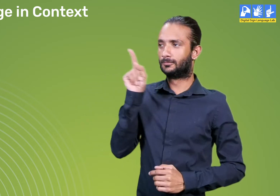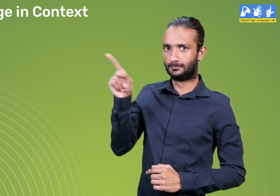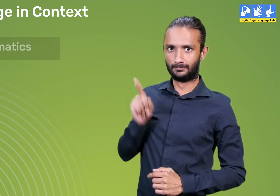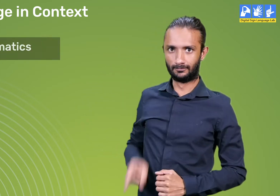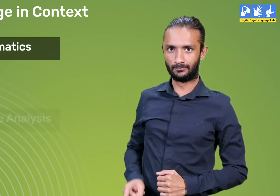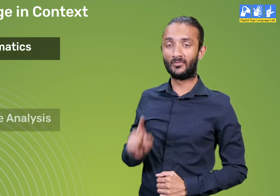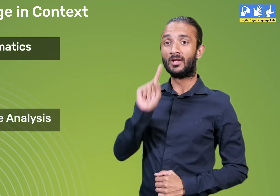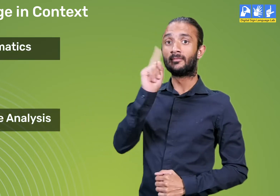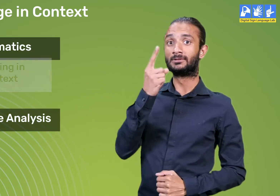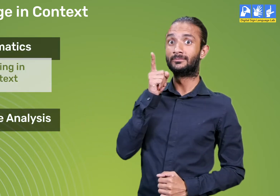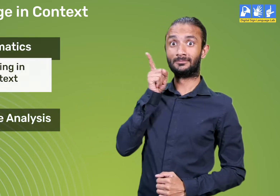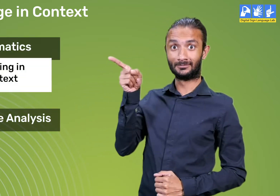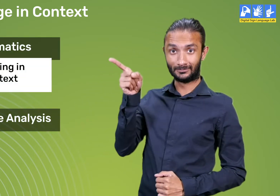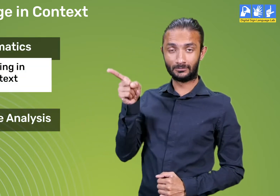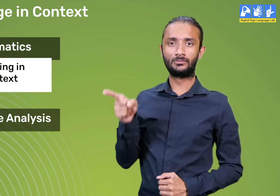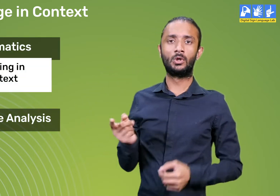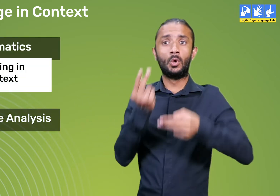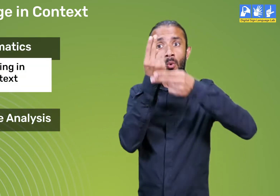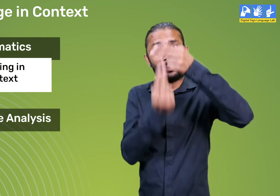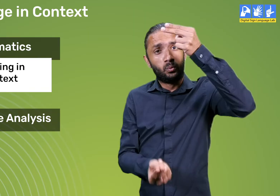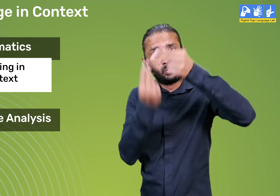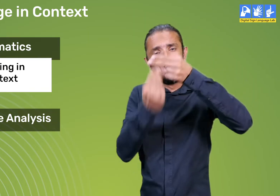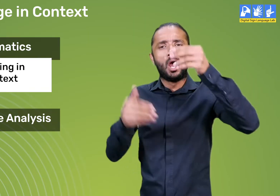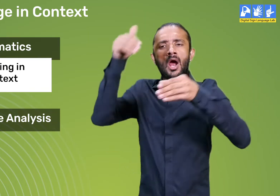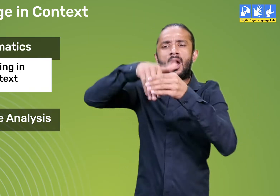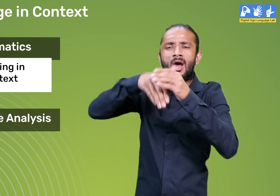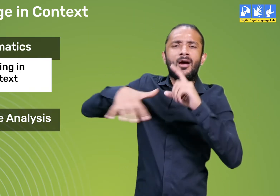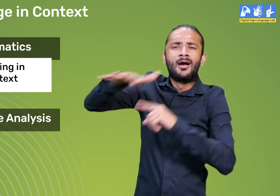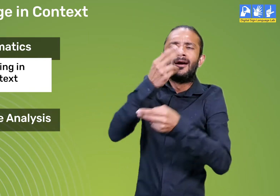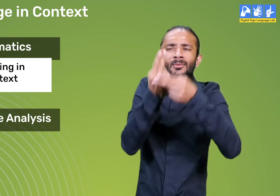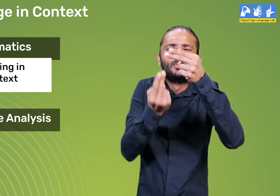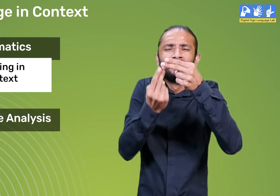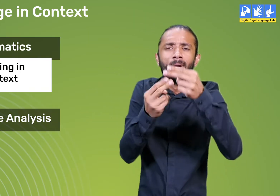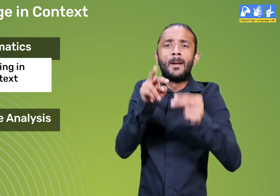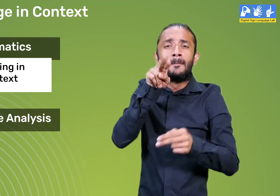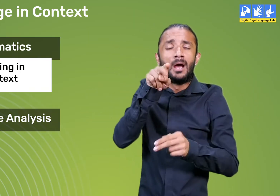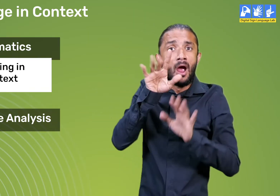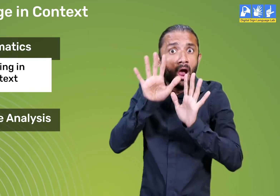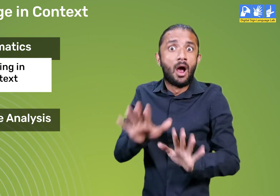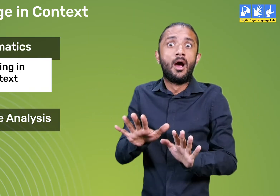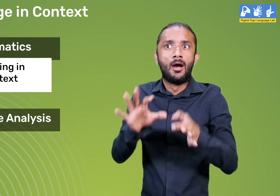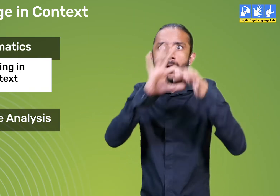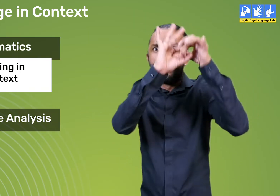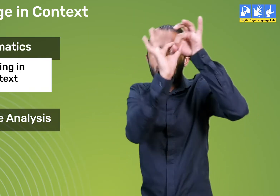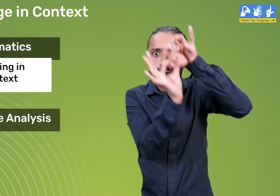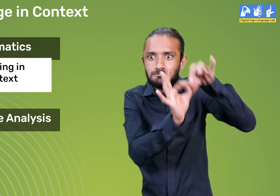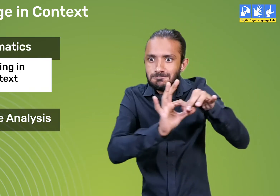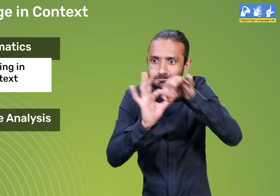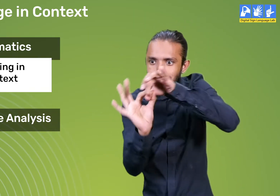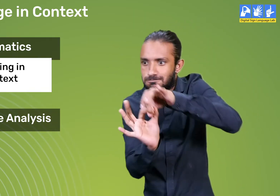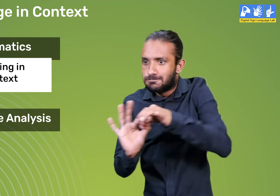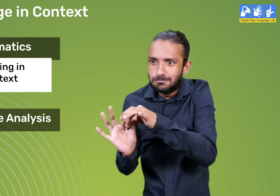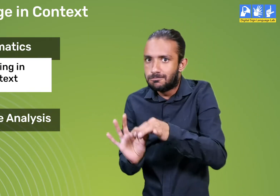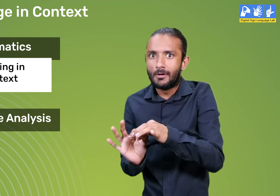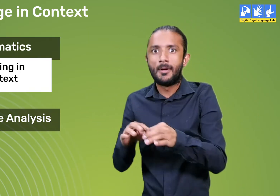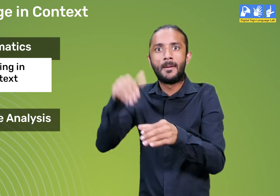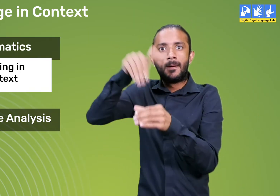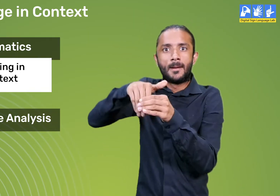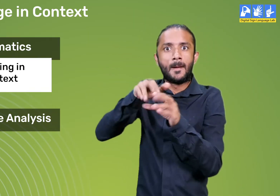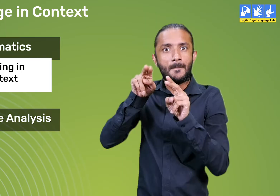the first is pragmatics in which meaning exist according to the context , and